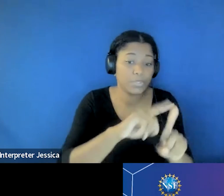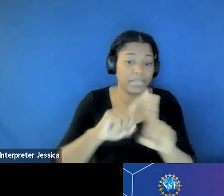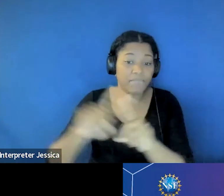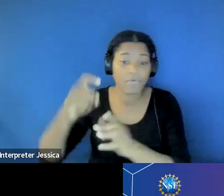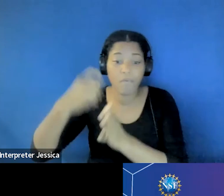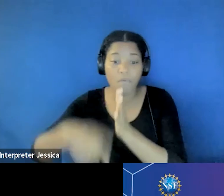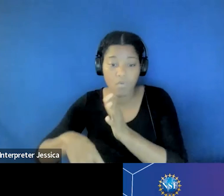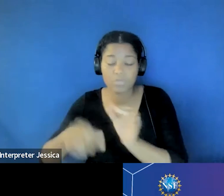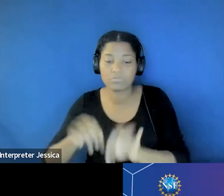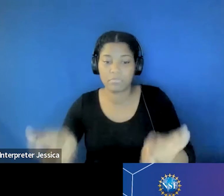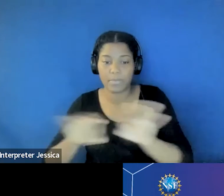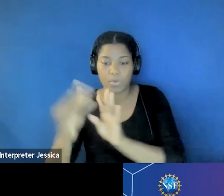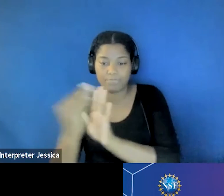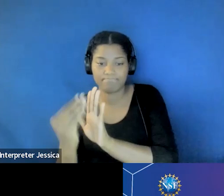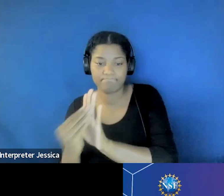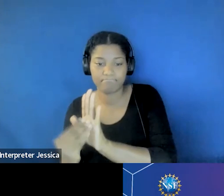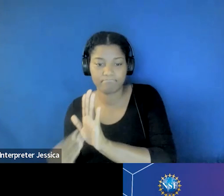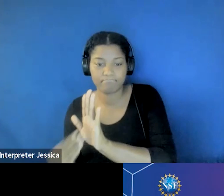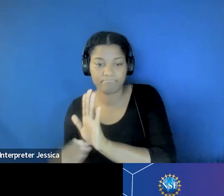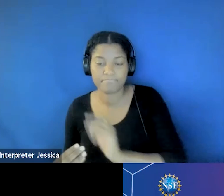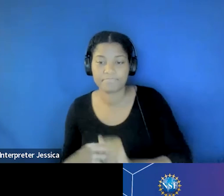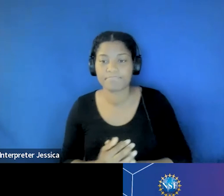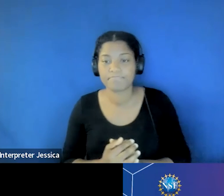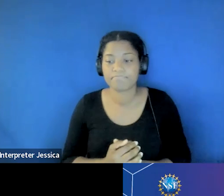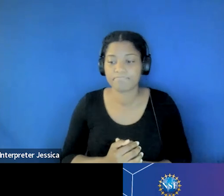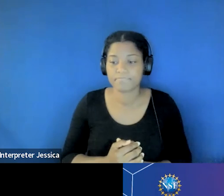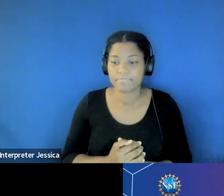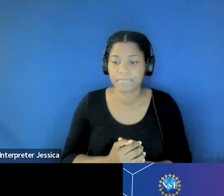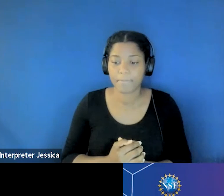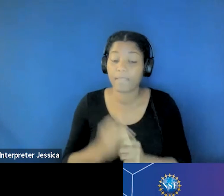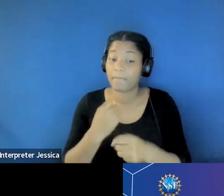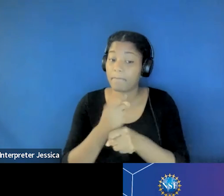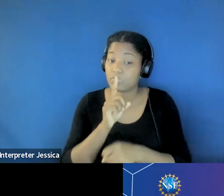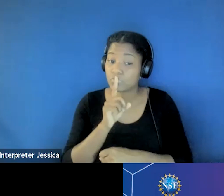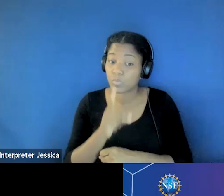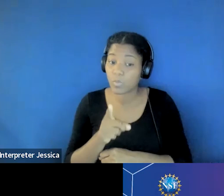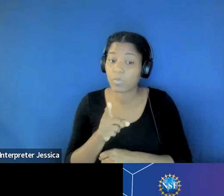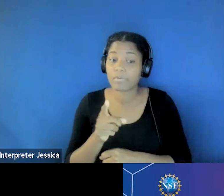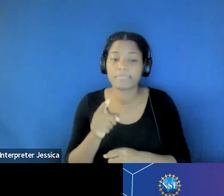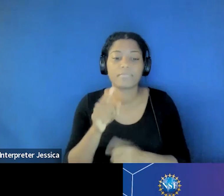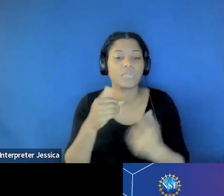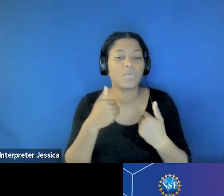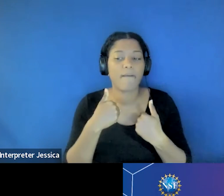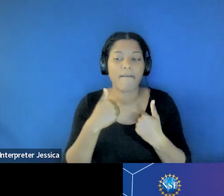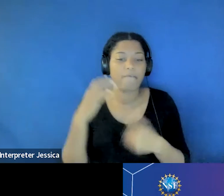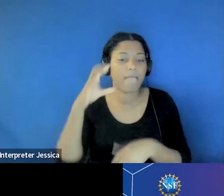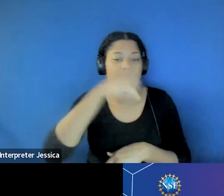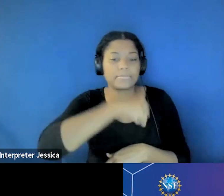more than one vendor for an instrument. So, make sure that there is an estimate for, what,